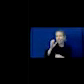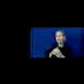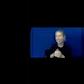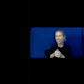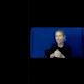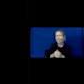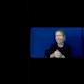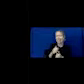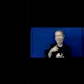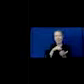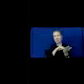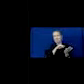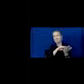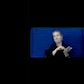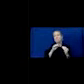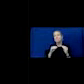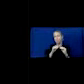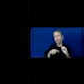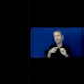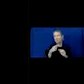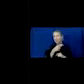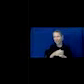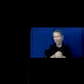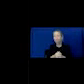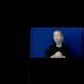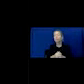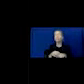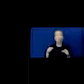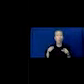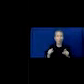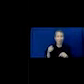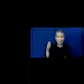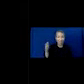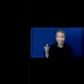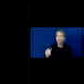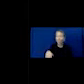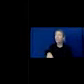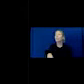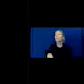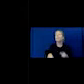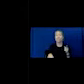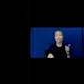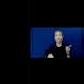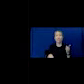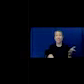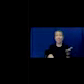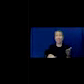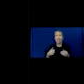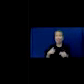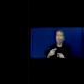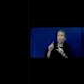When we are at the smoothie shop, she invited me to her internship.